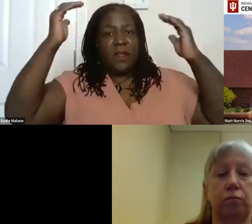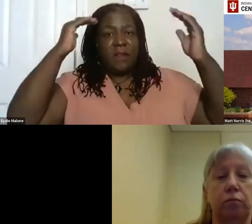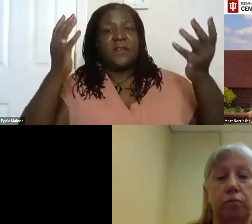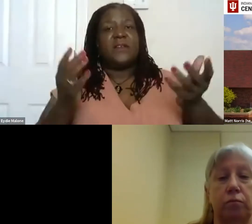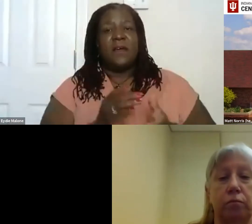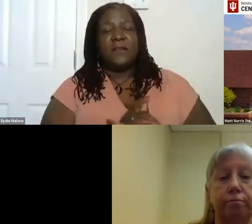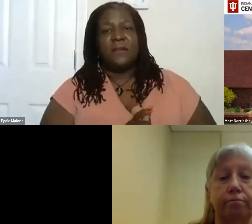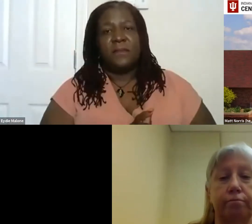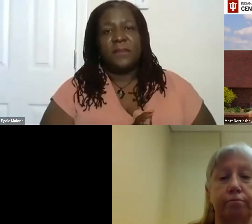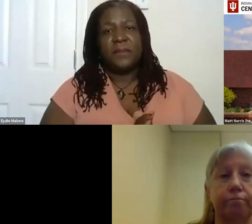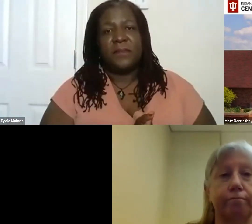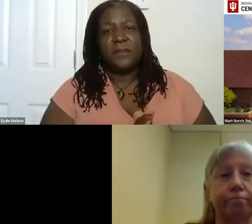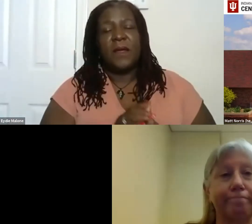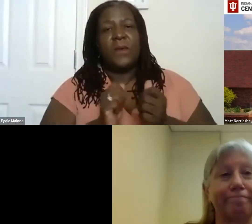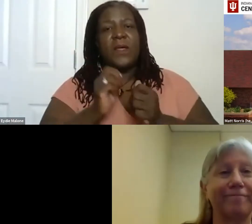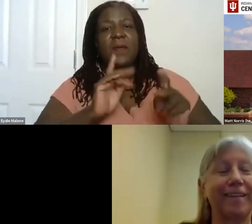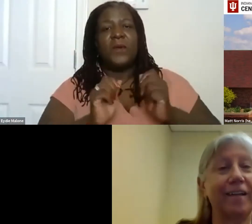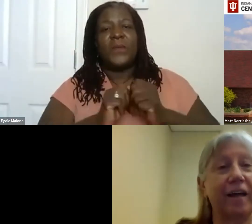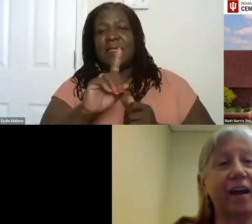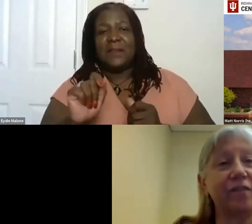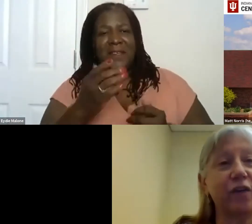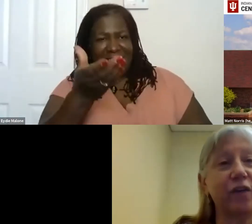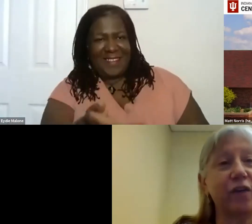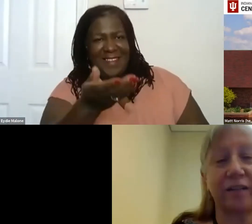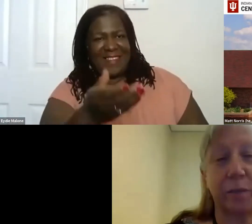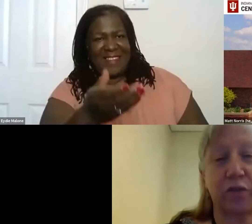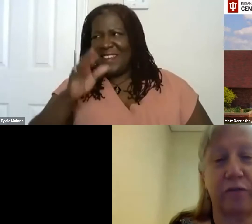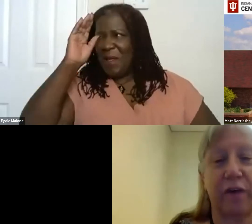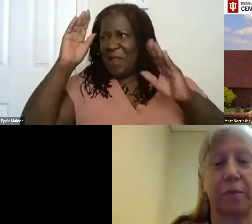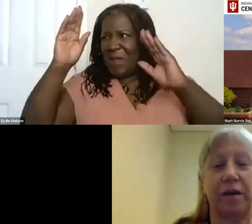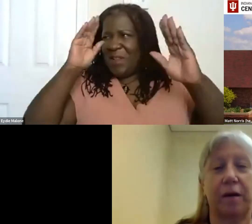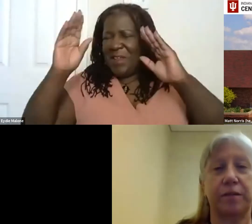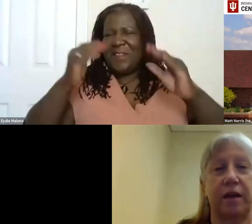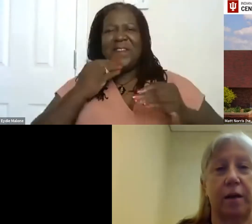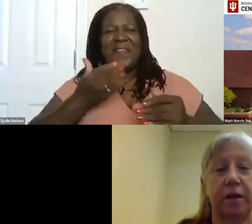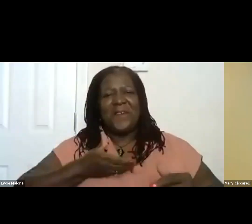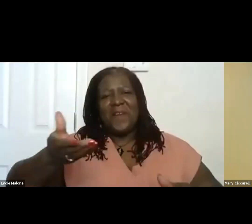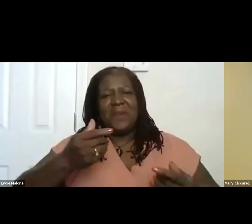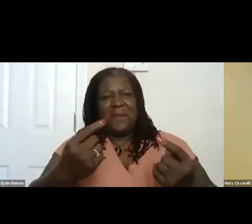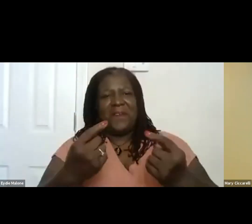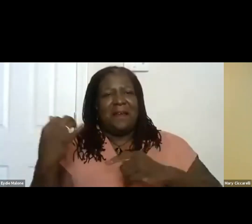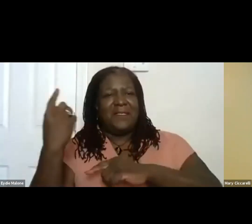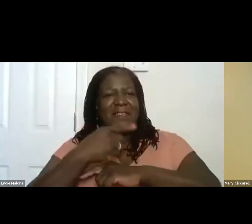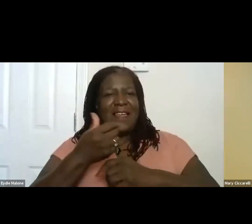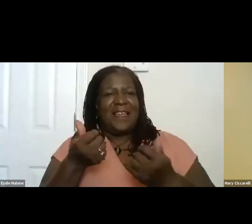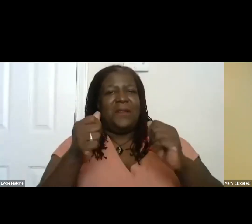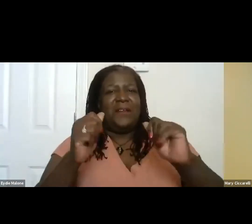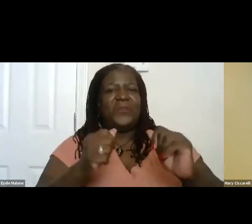Ciccarelli. DR. MARY CICCARELLI: Hi, everyone, thank you so much for inviting me to come here today. I'm going to try to share my screen. Let me